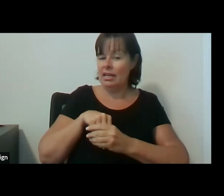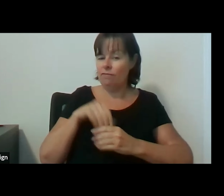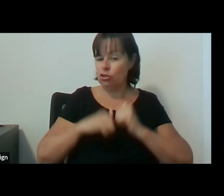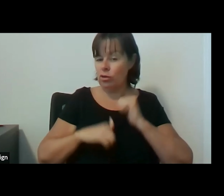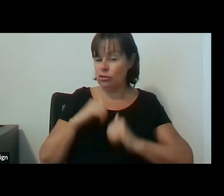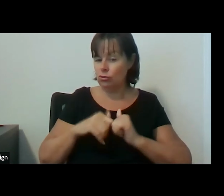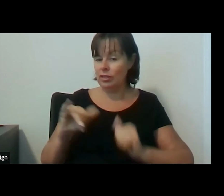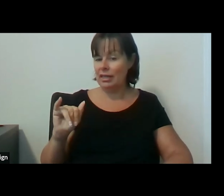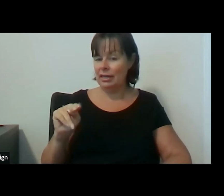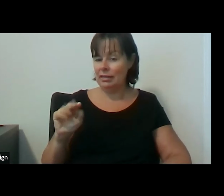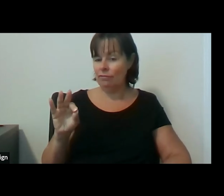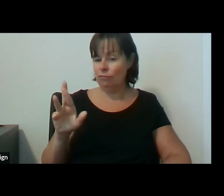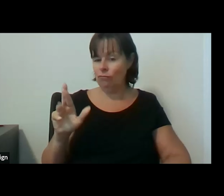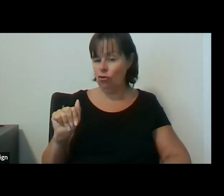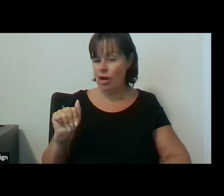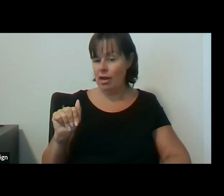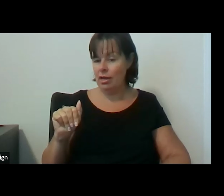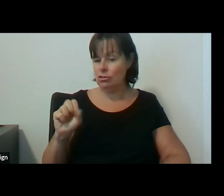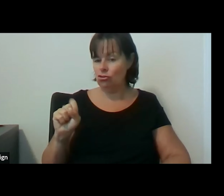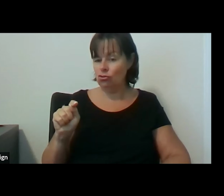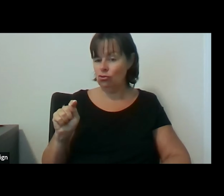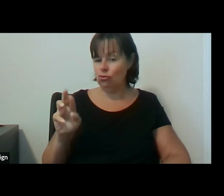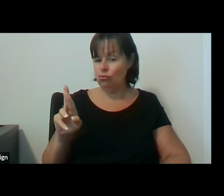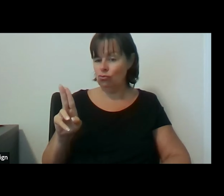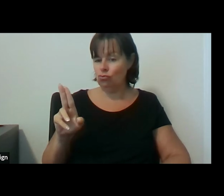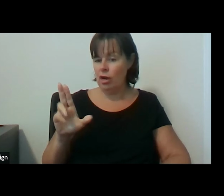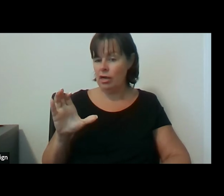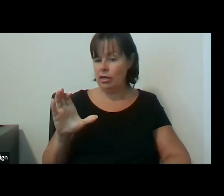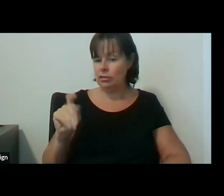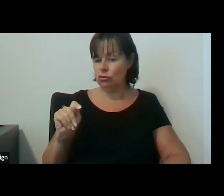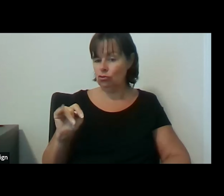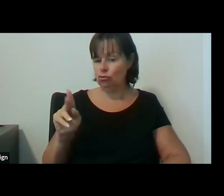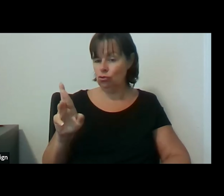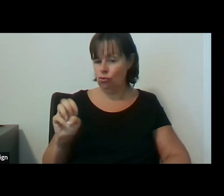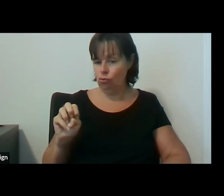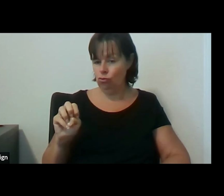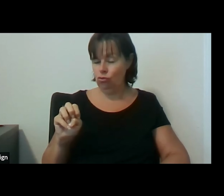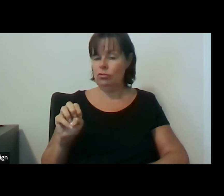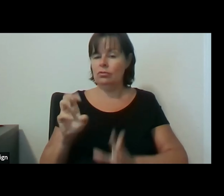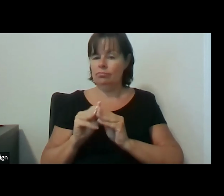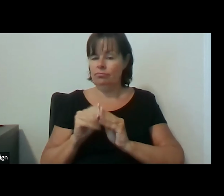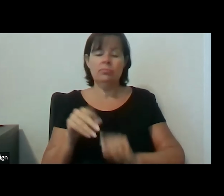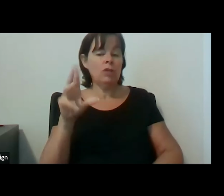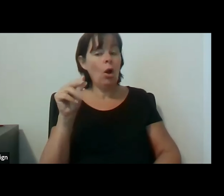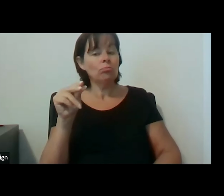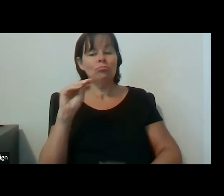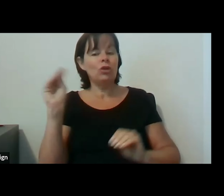no homework just just you know bring your open mind and help me collaborate I love that